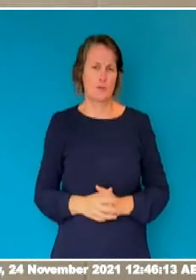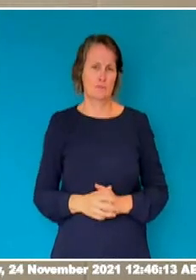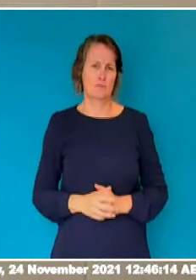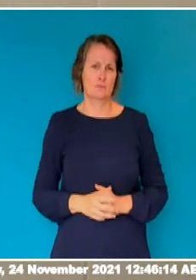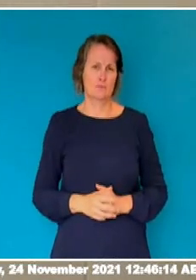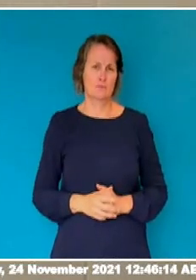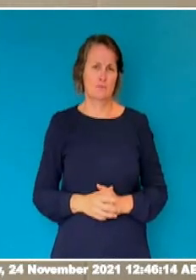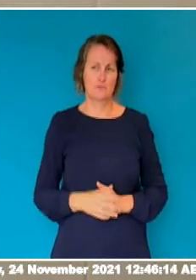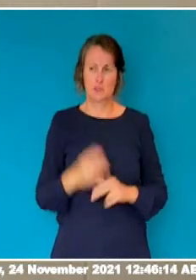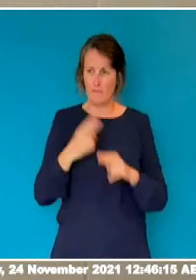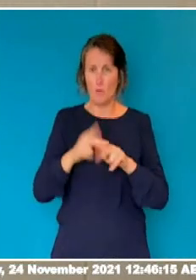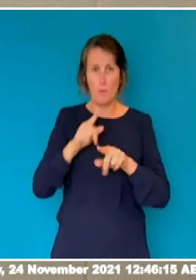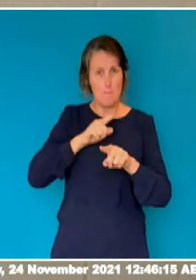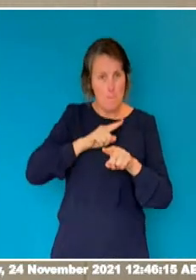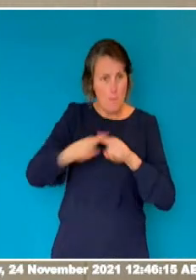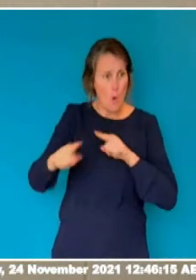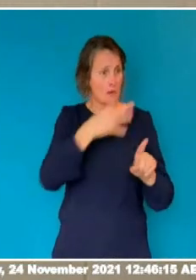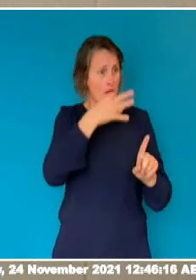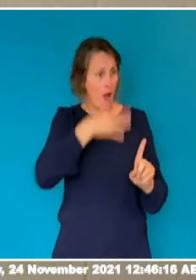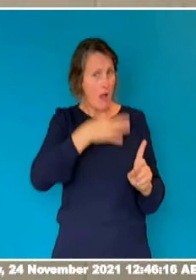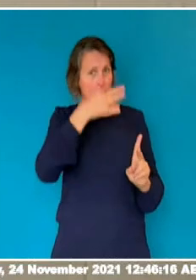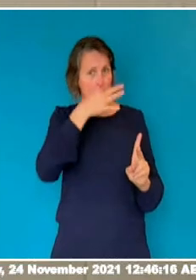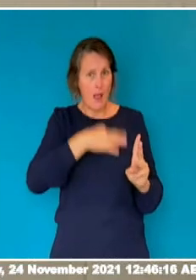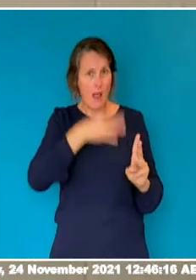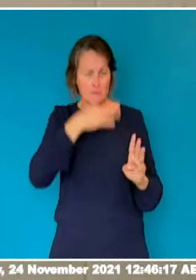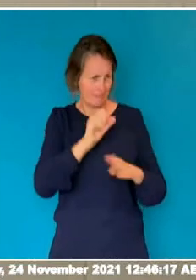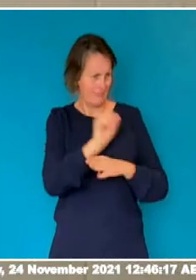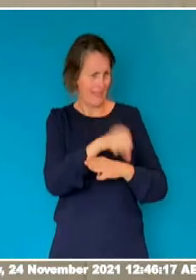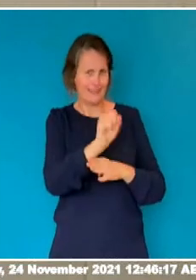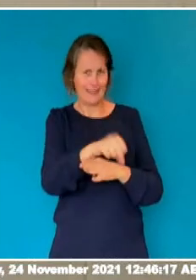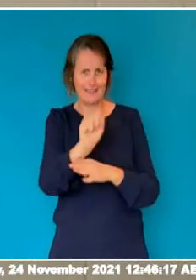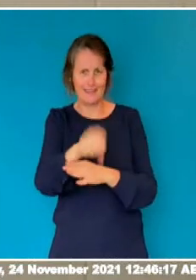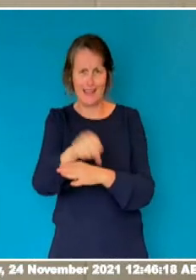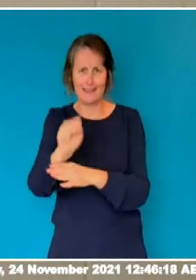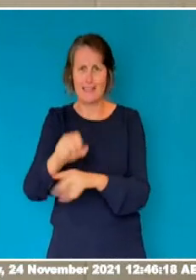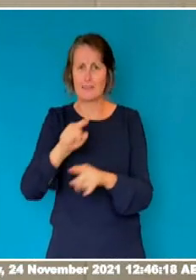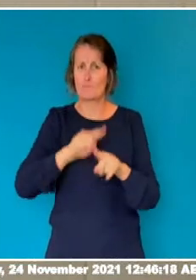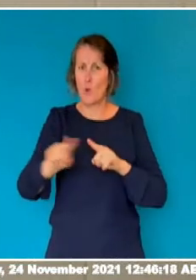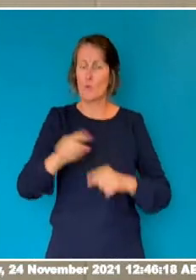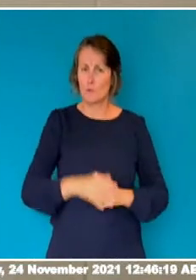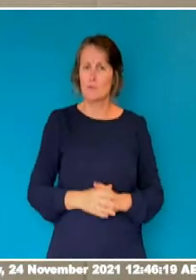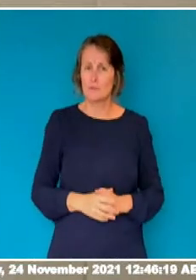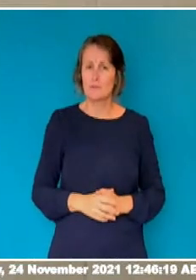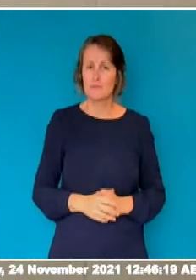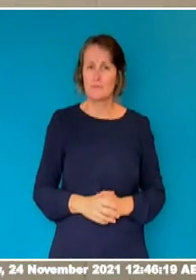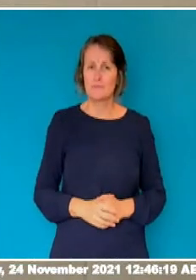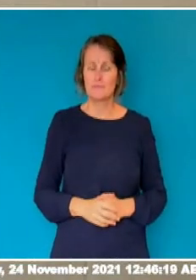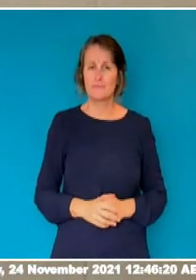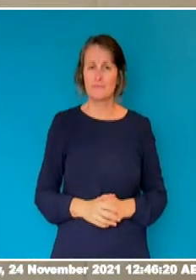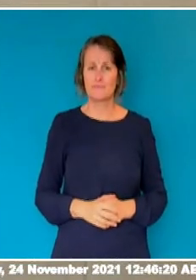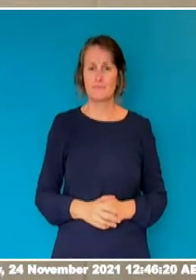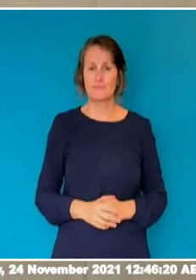So for the vast majority of the requests we're able to facilitate it. Thank you.